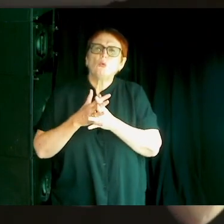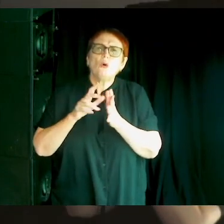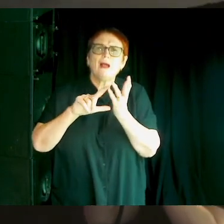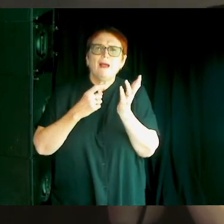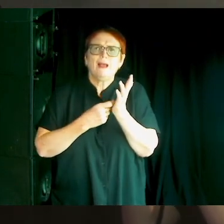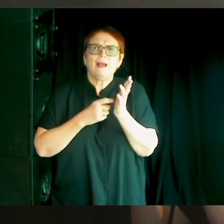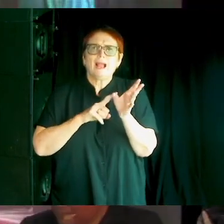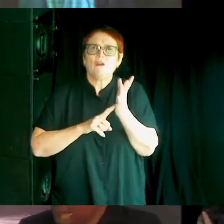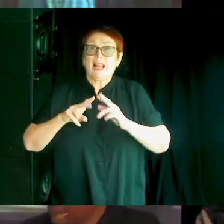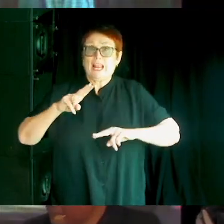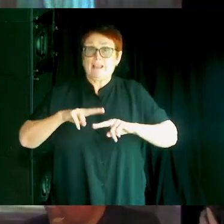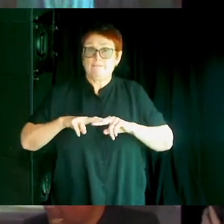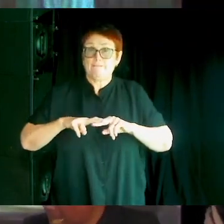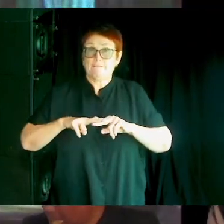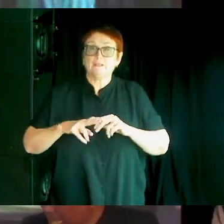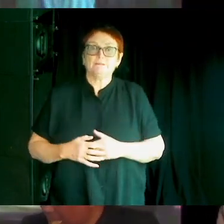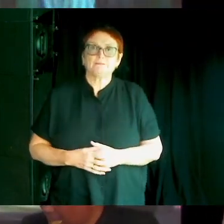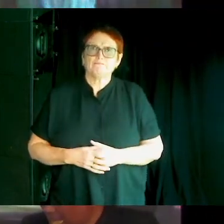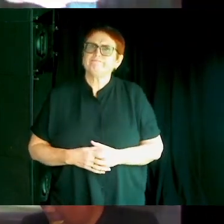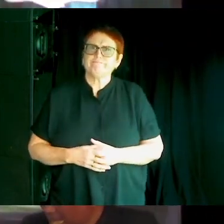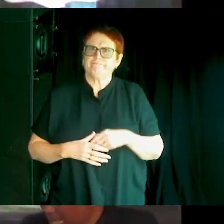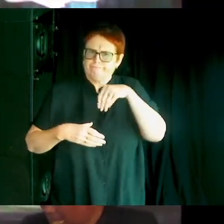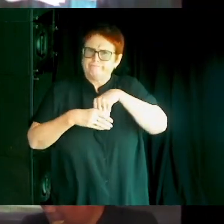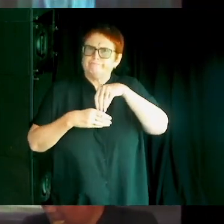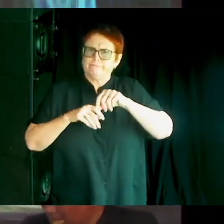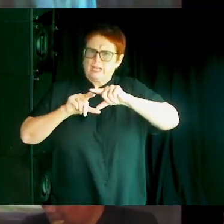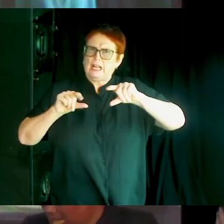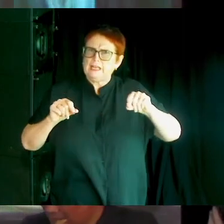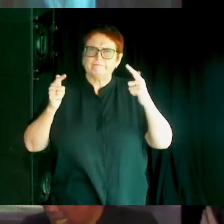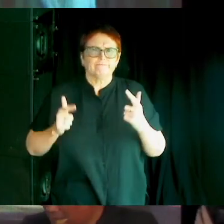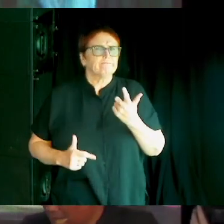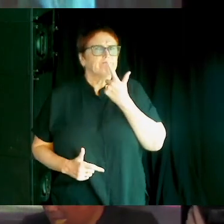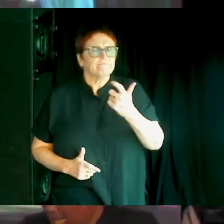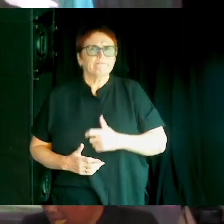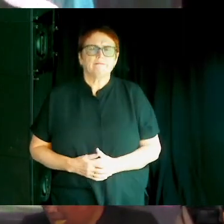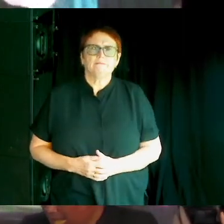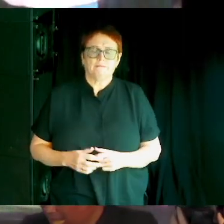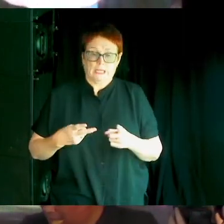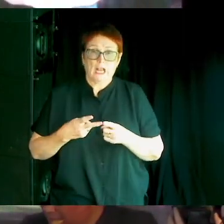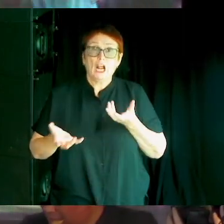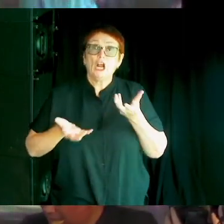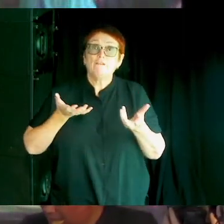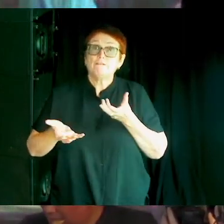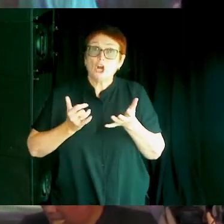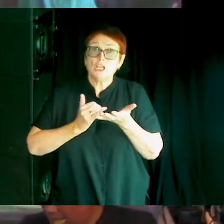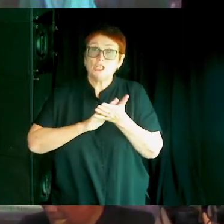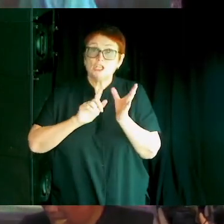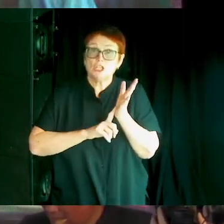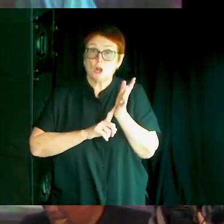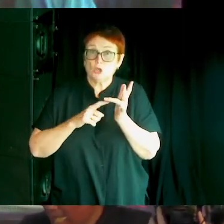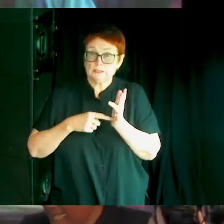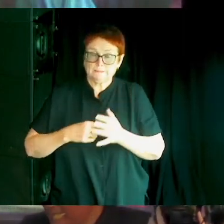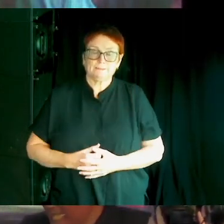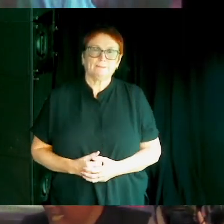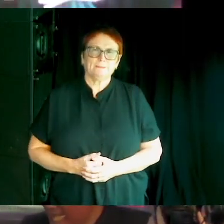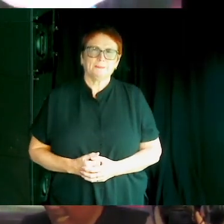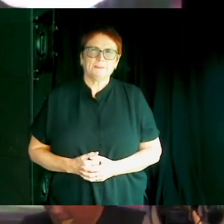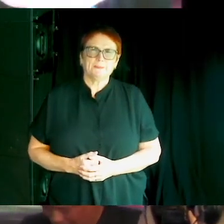because it has got a lot a lot of flavor fried curry leaves fried shillots one of the best